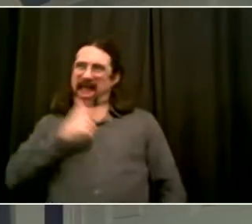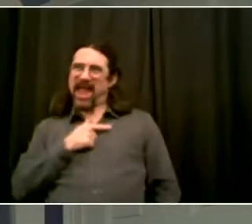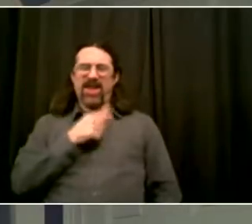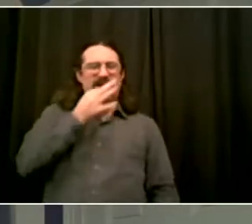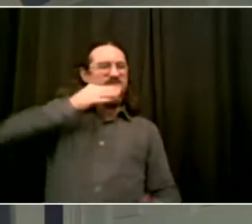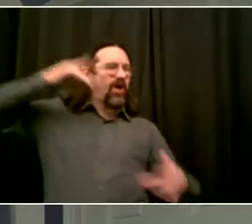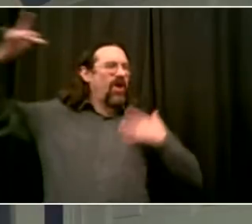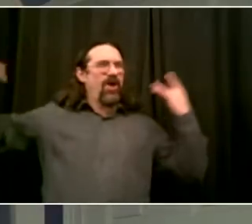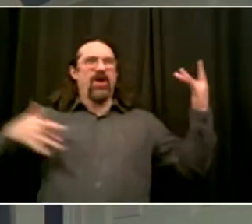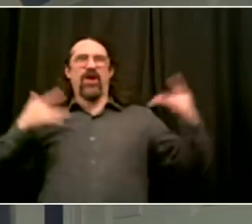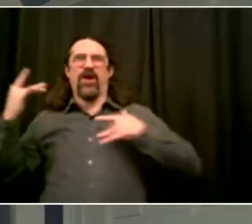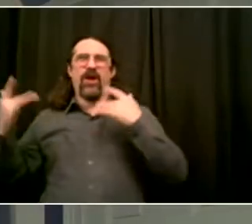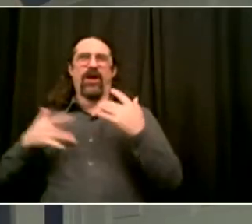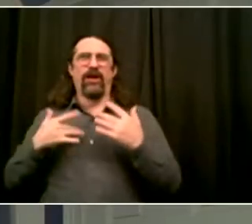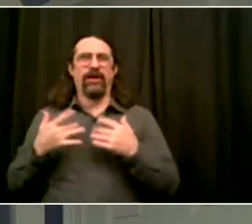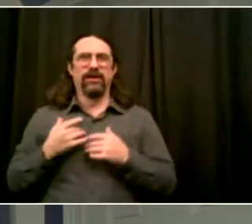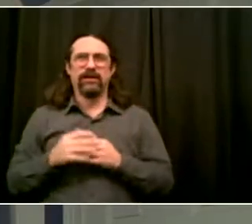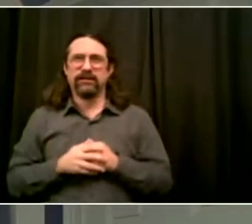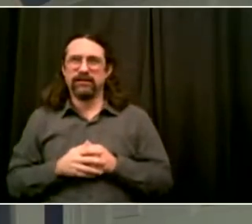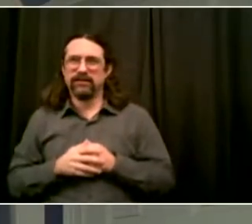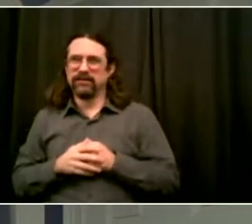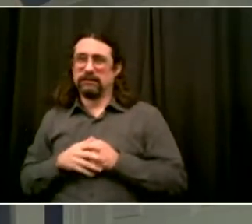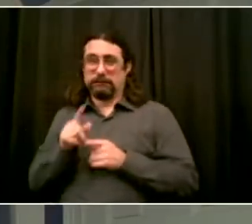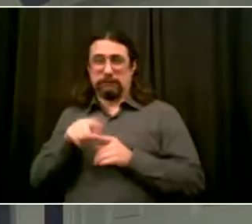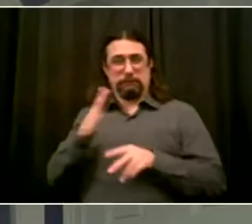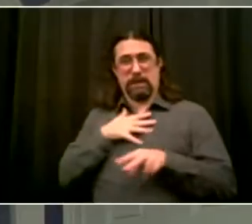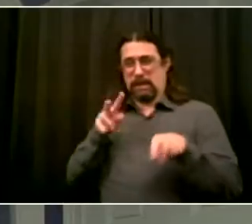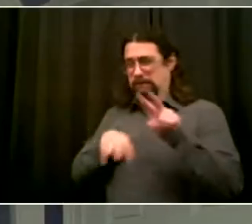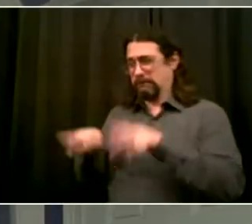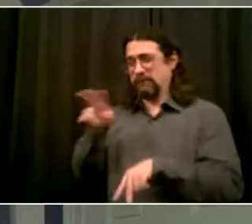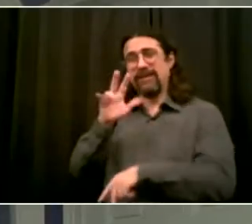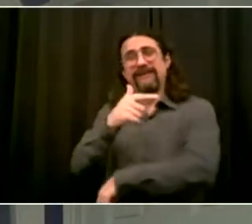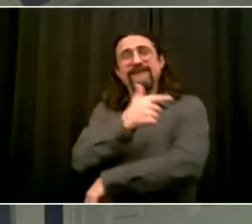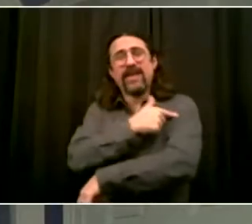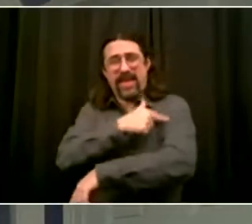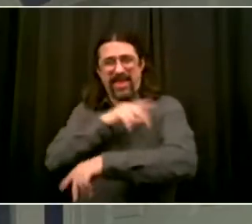WWAE RE STILL MANY MONTHS HAVING TO HAVE